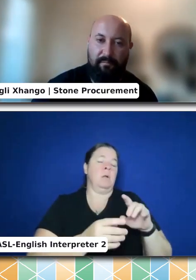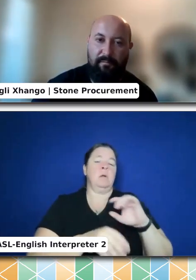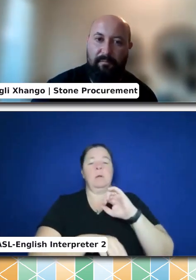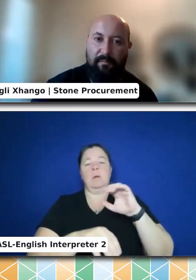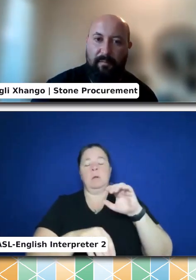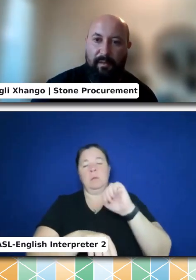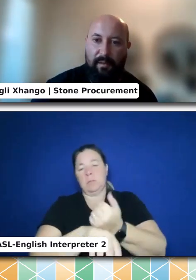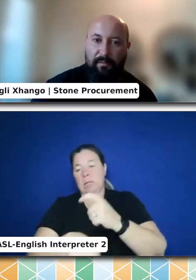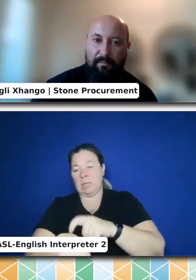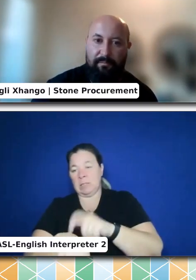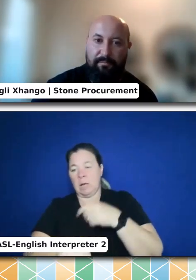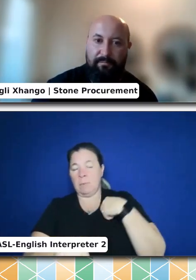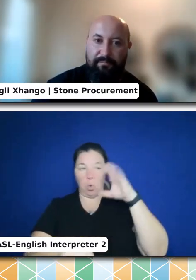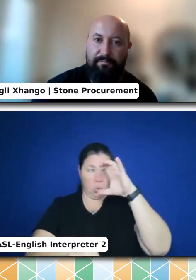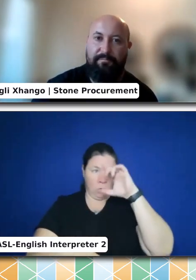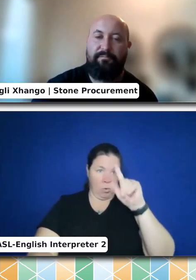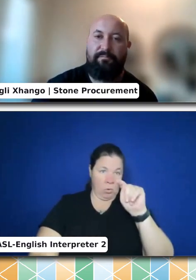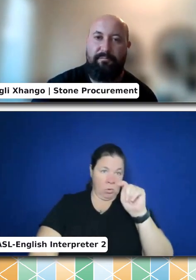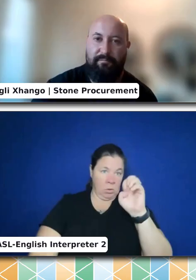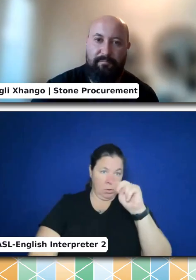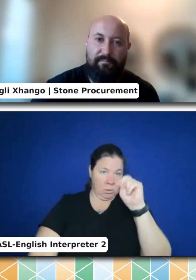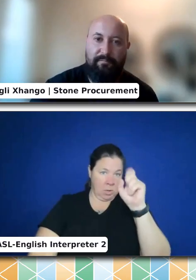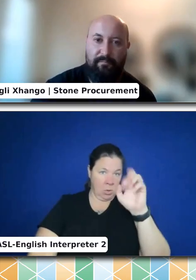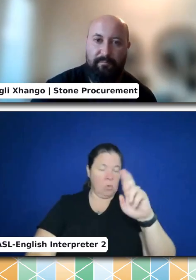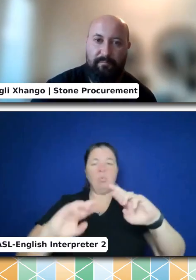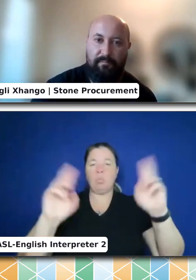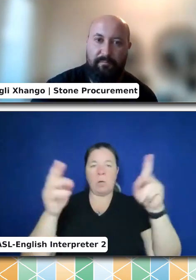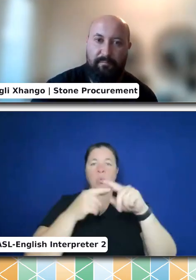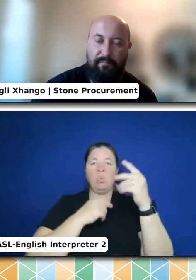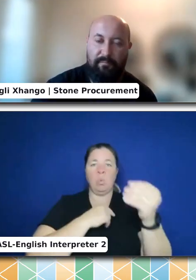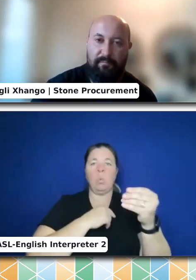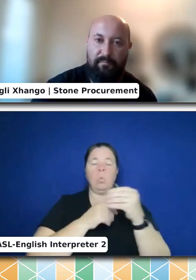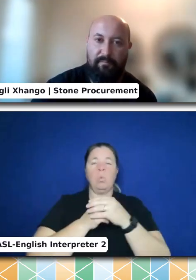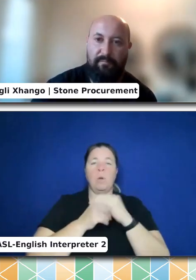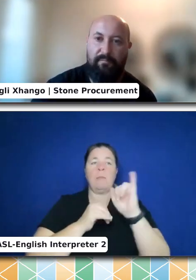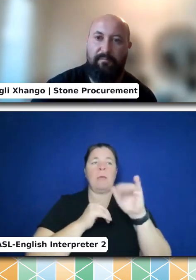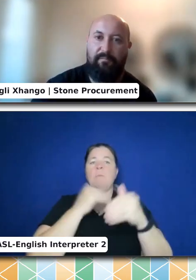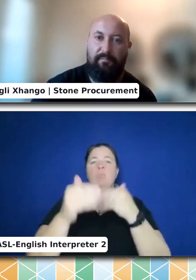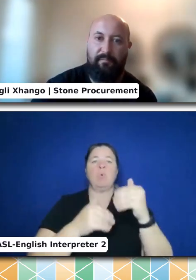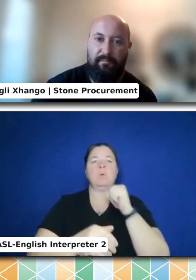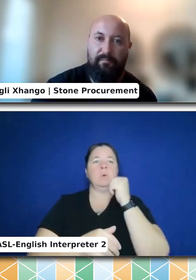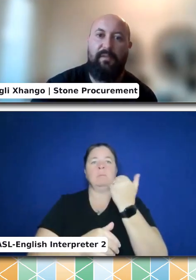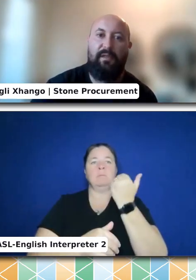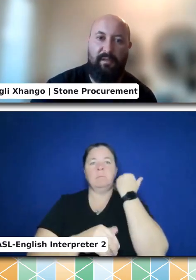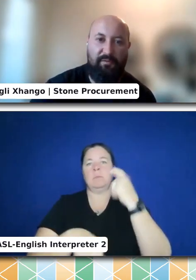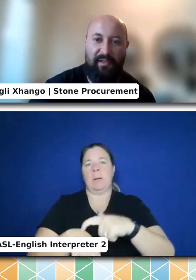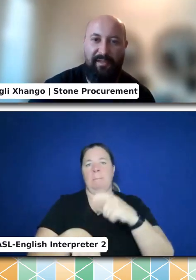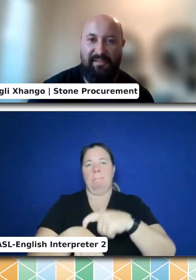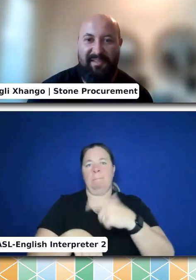So that when you go off to look for tenders, you're sort of ready to go and that process won't take you as much time.